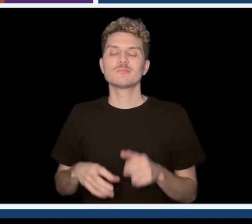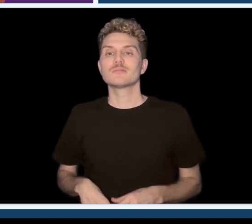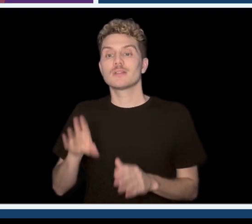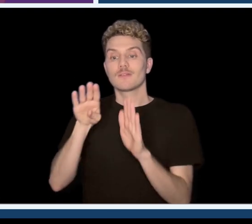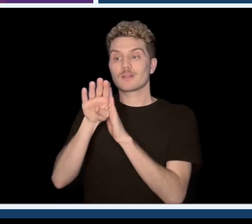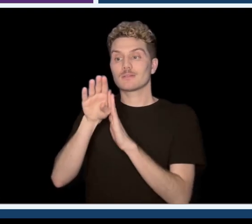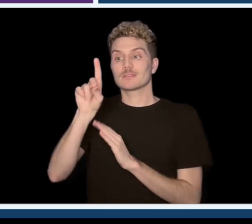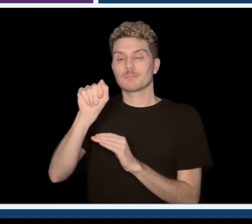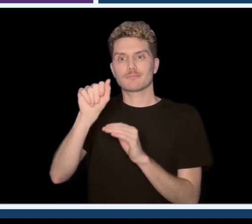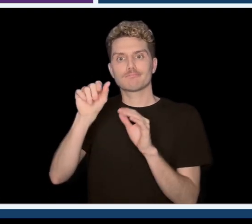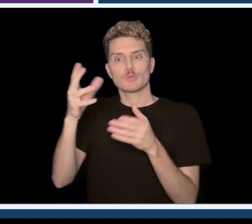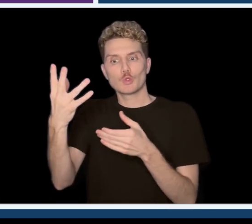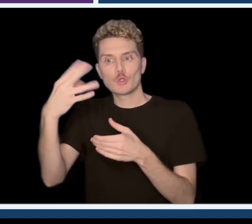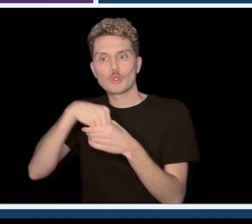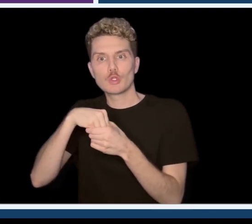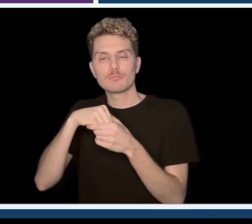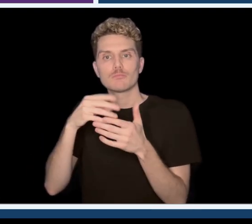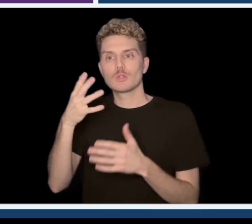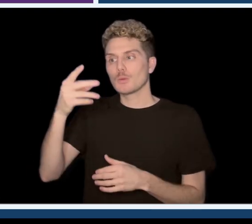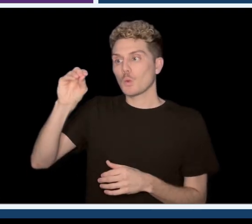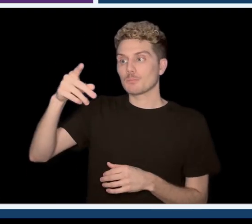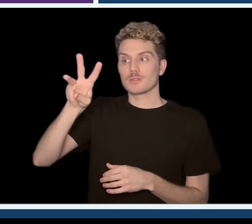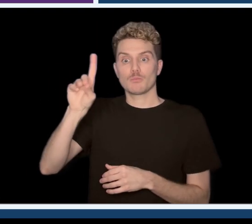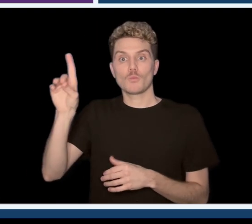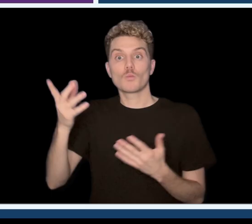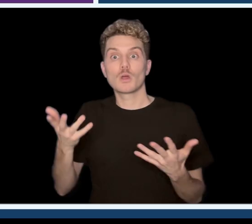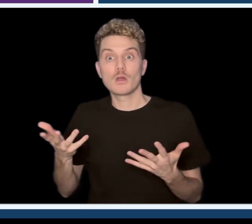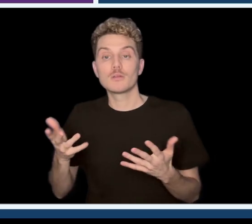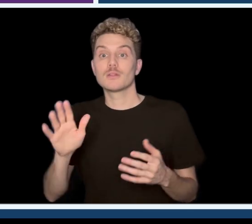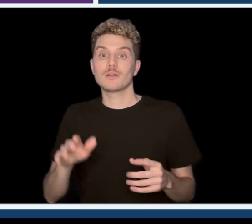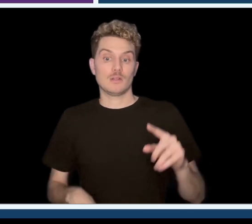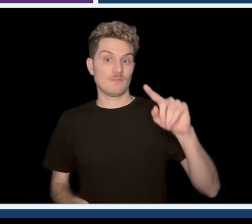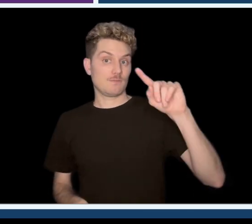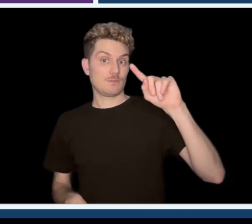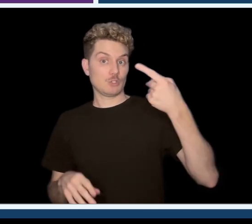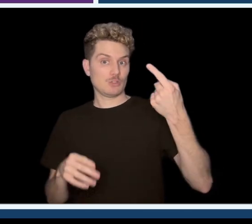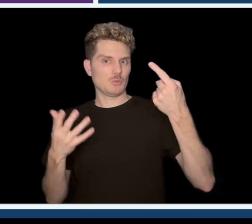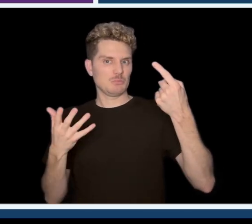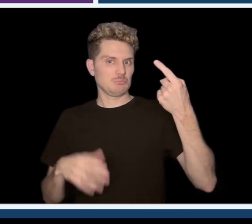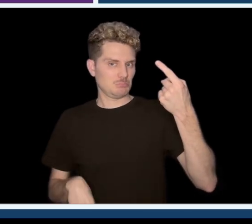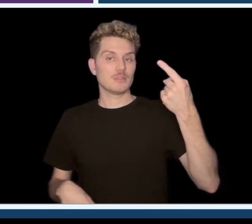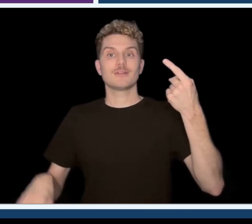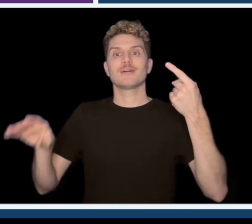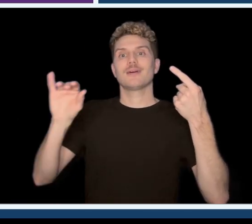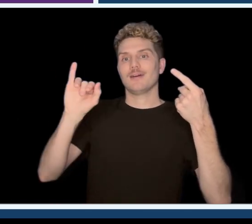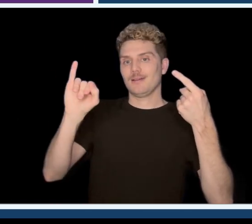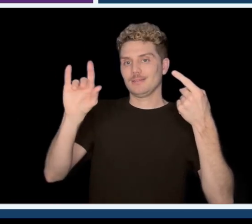Developmental disabilities that may qualify you for OPWDD eligibility include